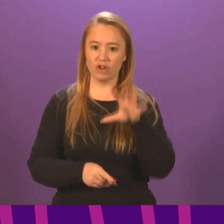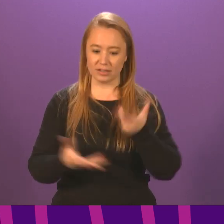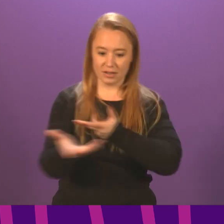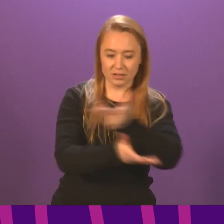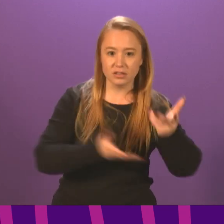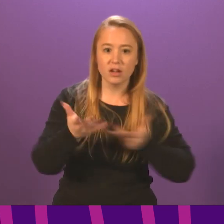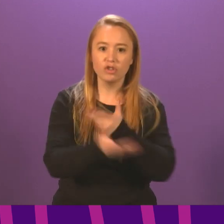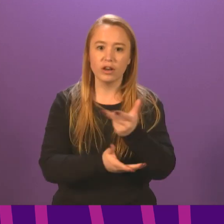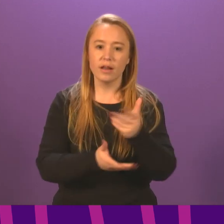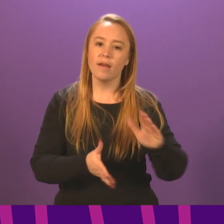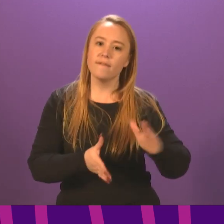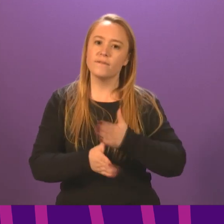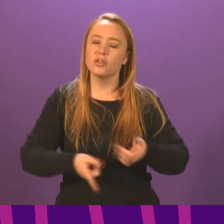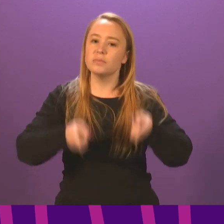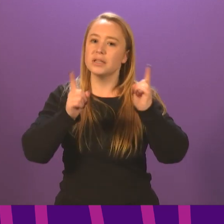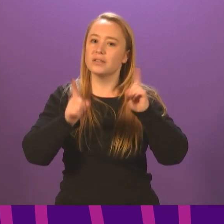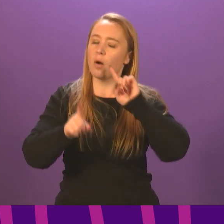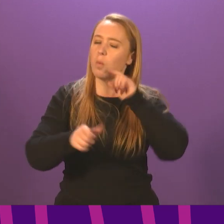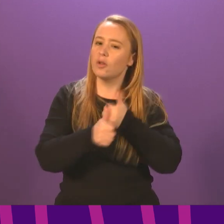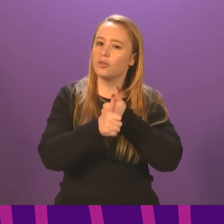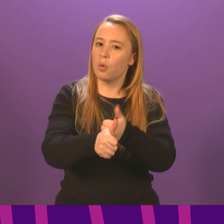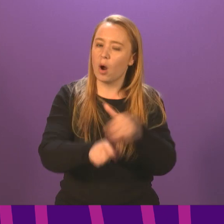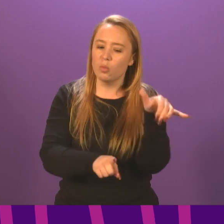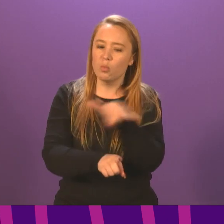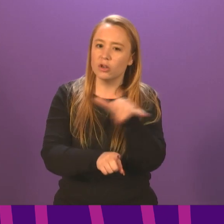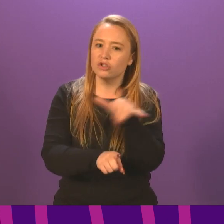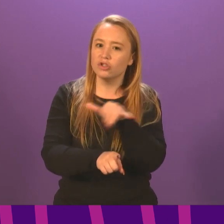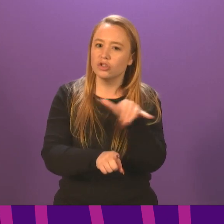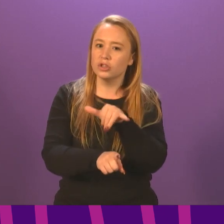what position will she advocate on behalf of the Scottish Government?